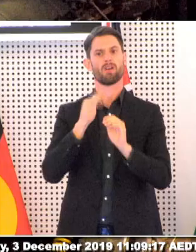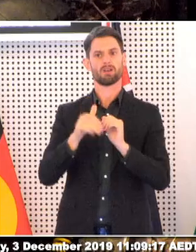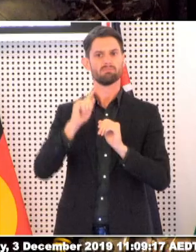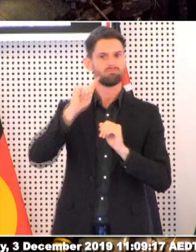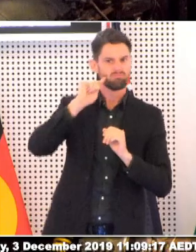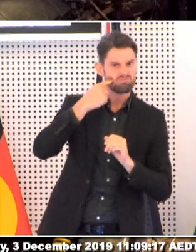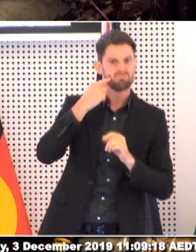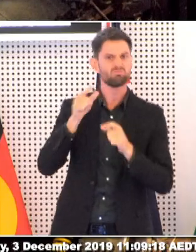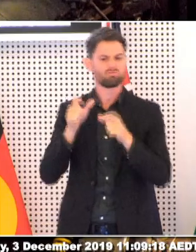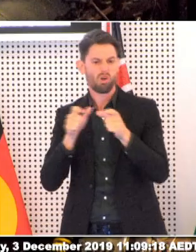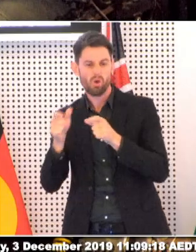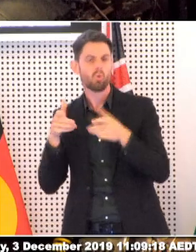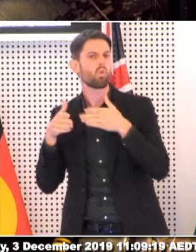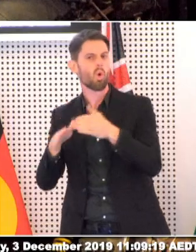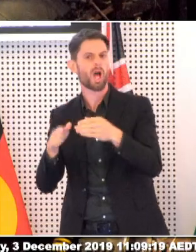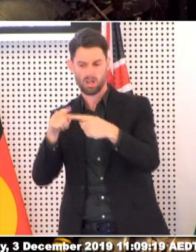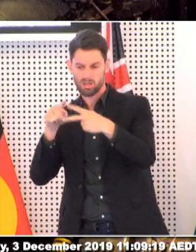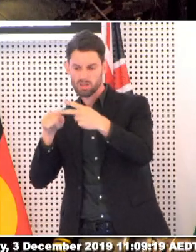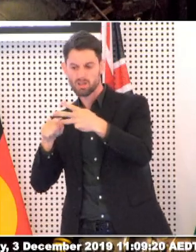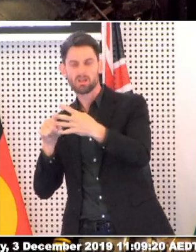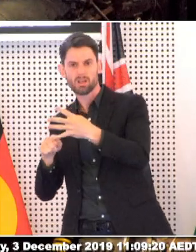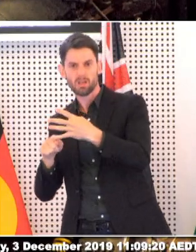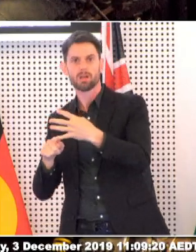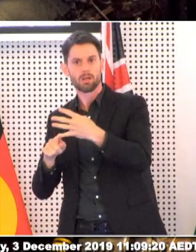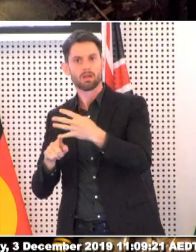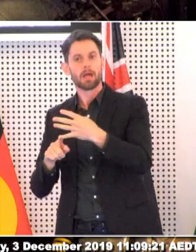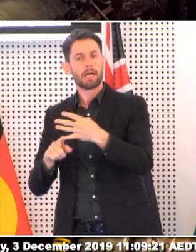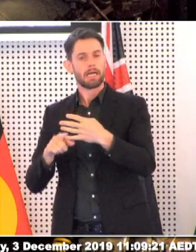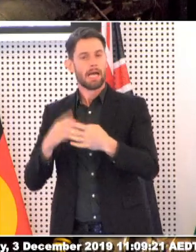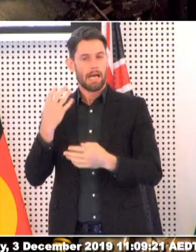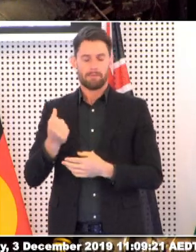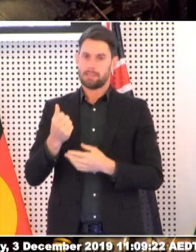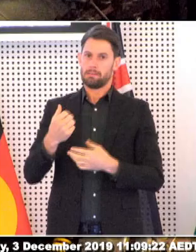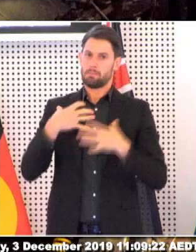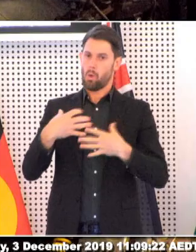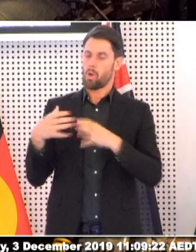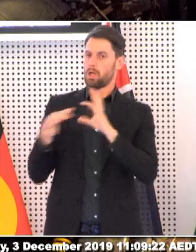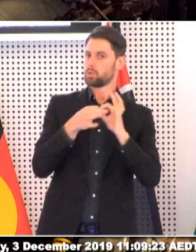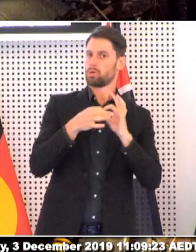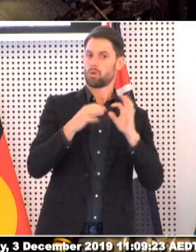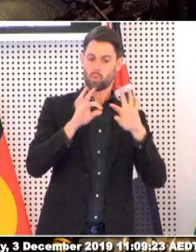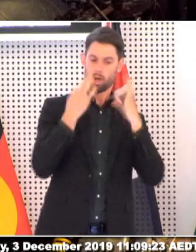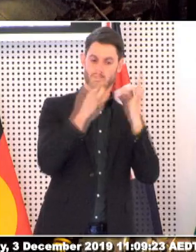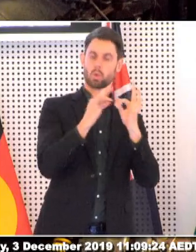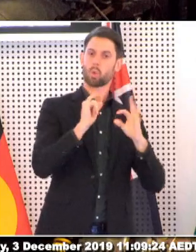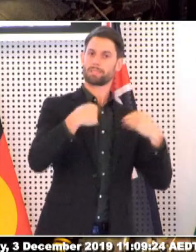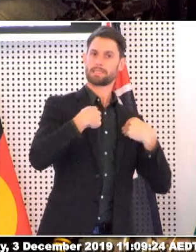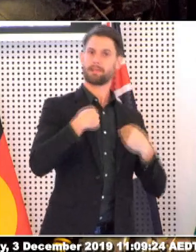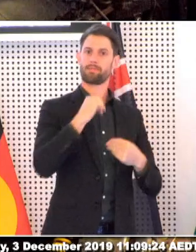and broader organisational concerns. So can you help us a little bit on this issue - - - Sure. - and what your research has found.